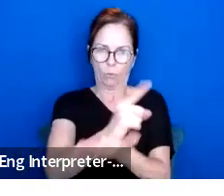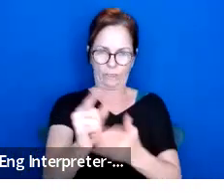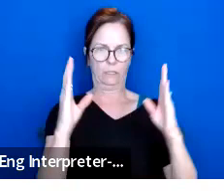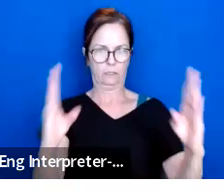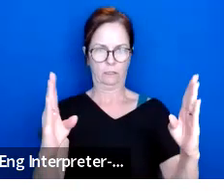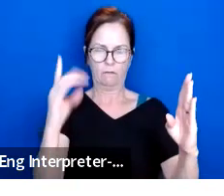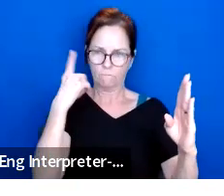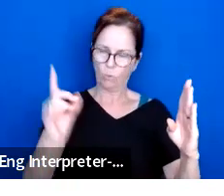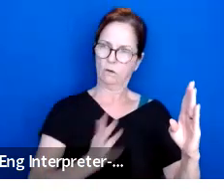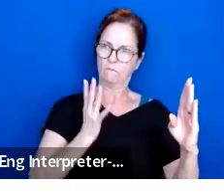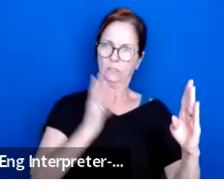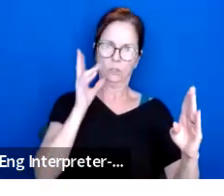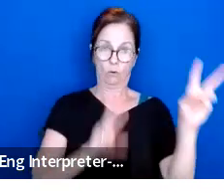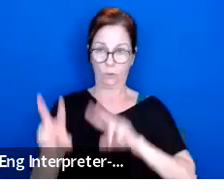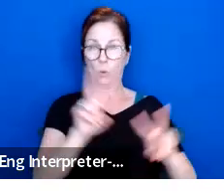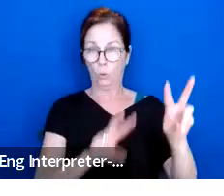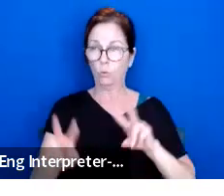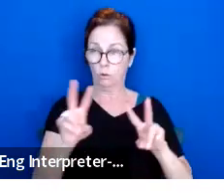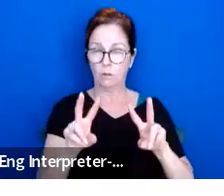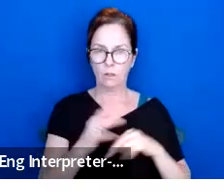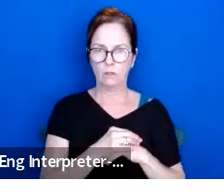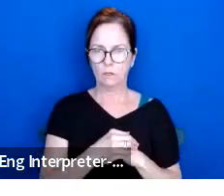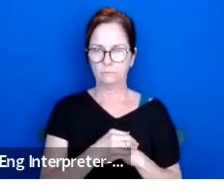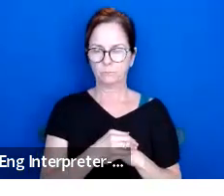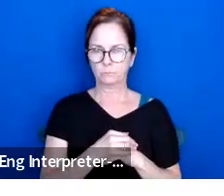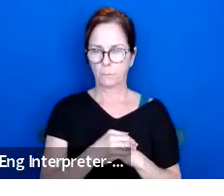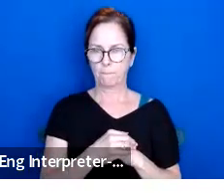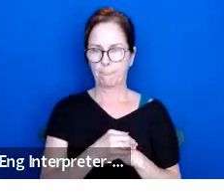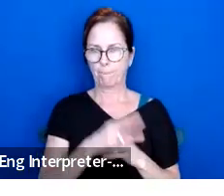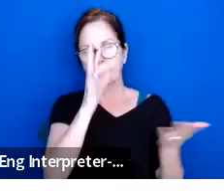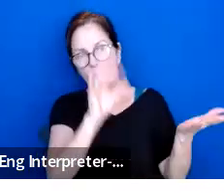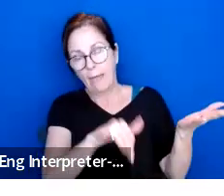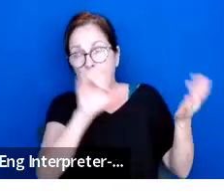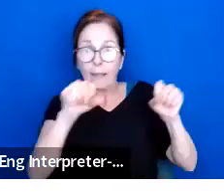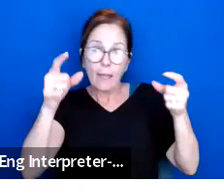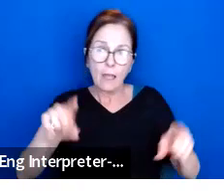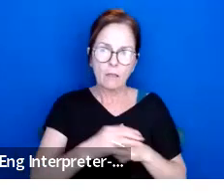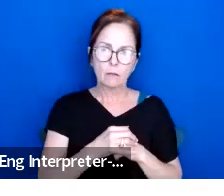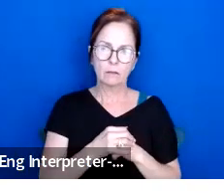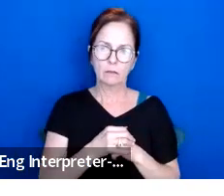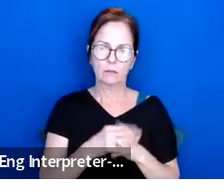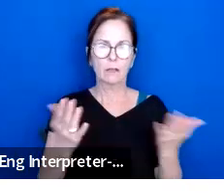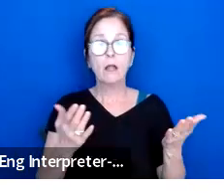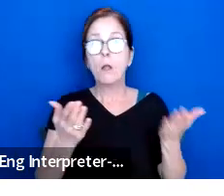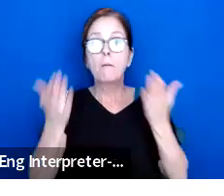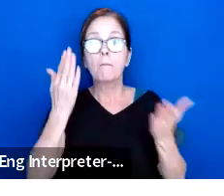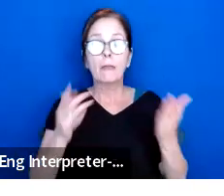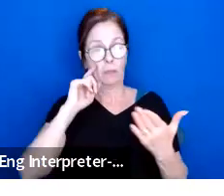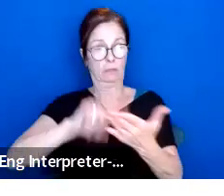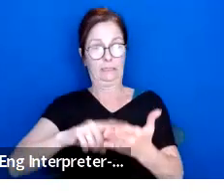And so those are the types of situations. Sometimes they're, may or may not be a contract violation, but those are the types of situations.